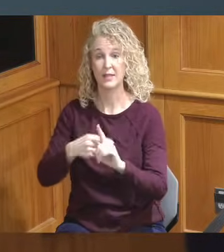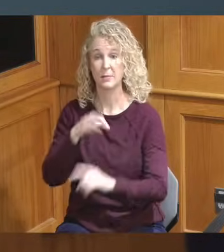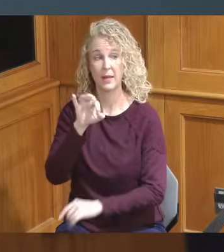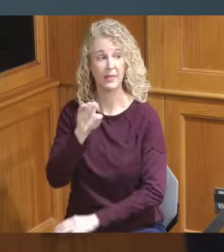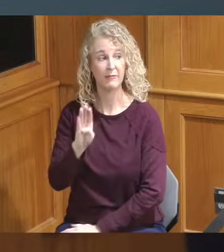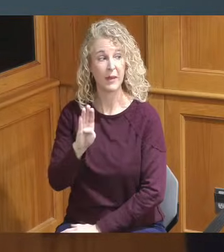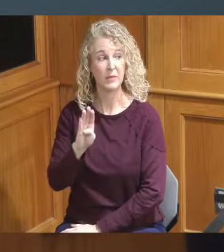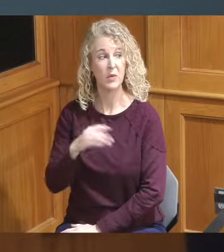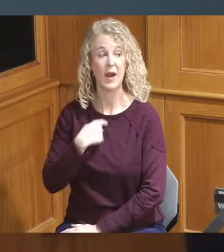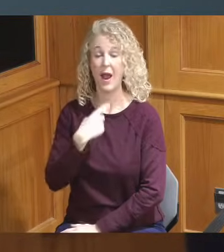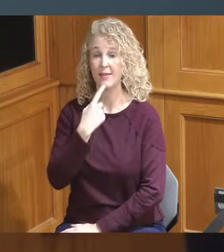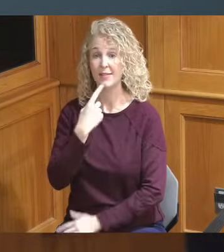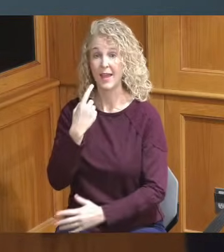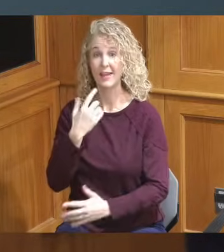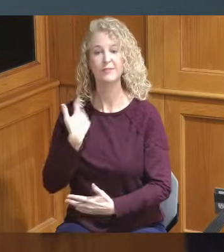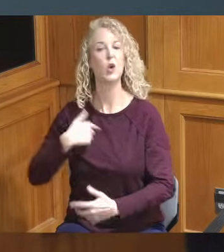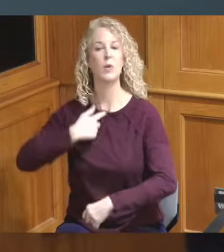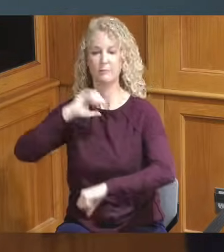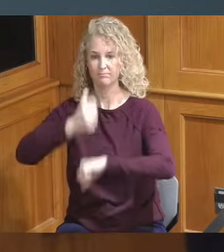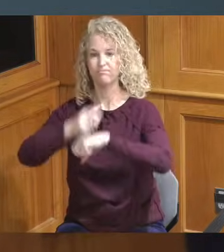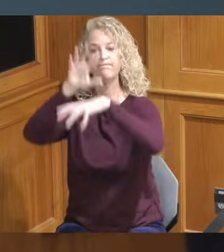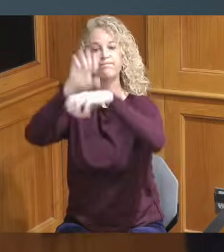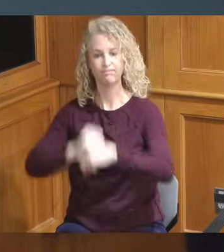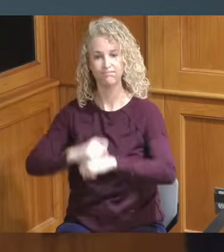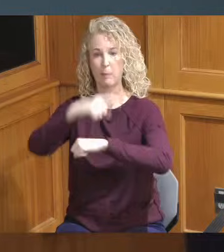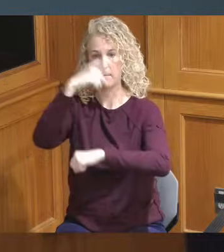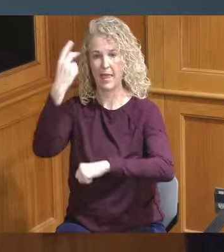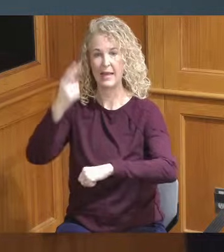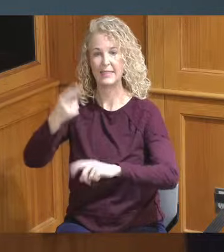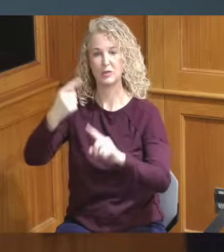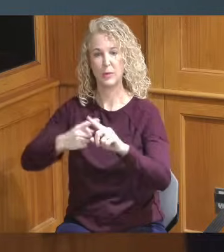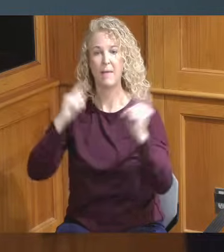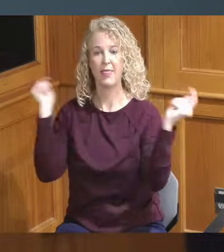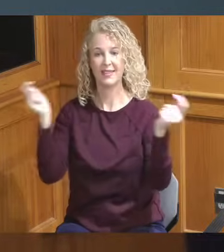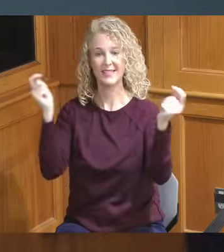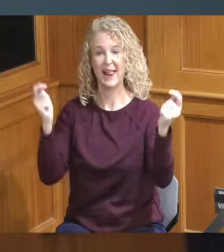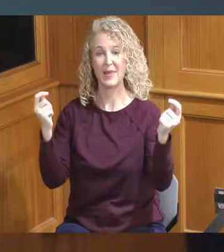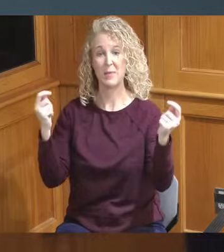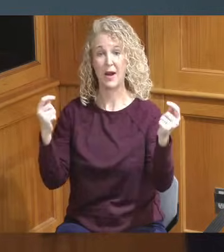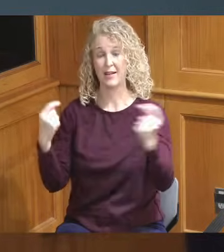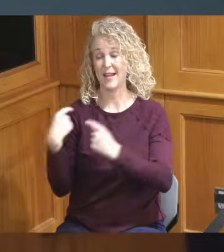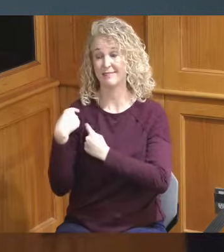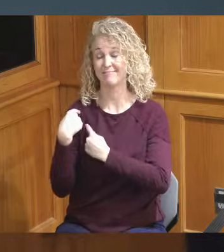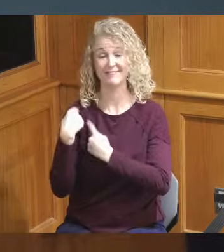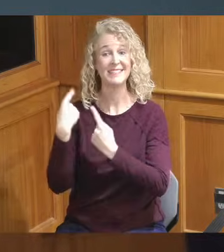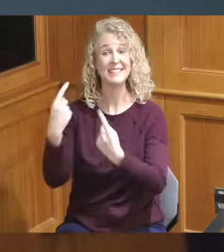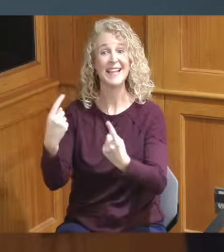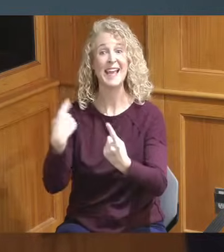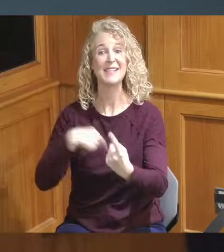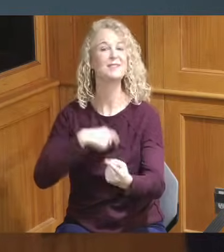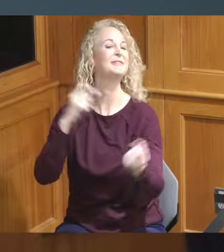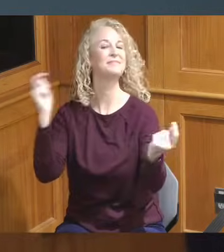I started the tradition of Black History Month and has gone on since then. And our